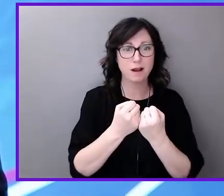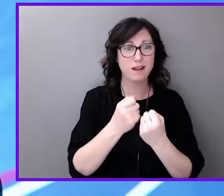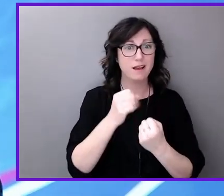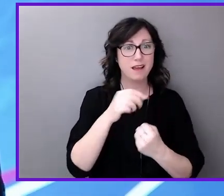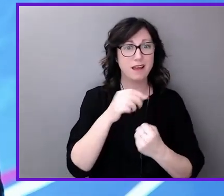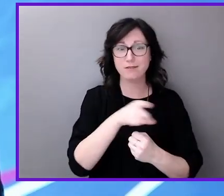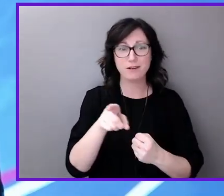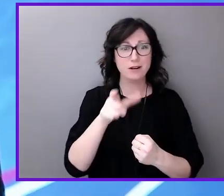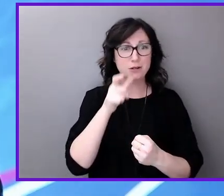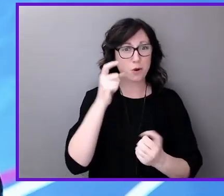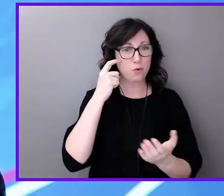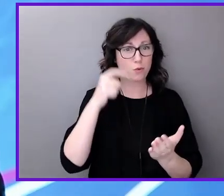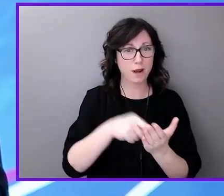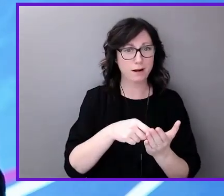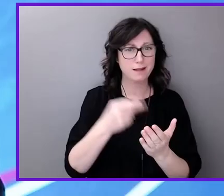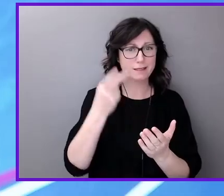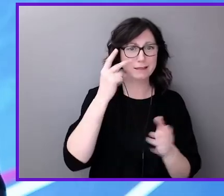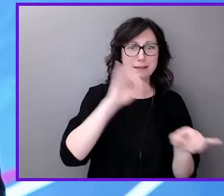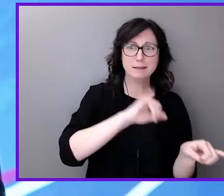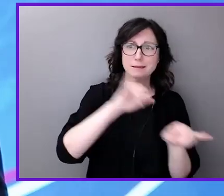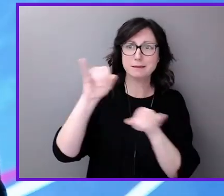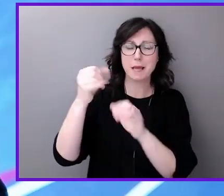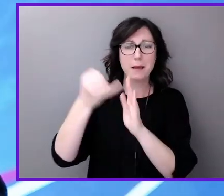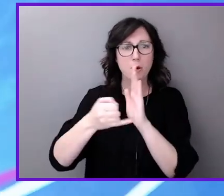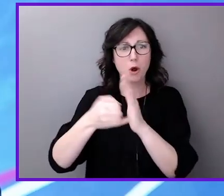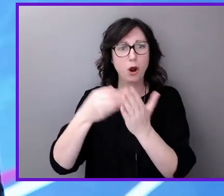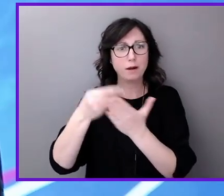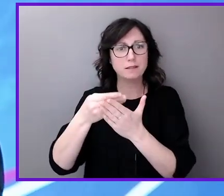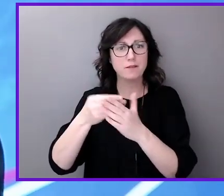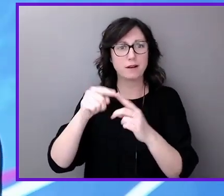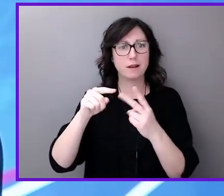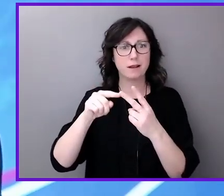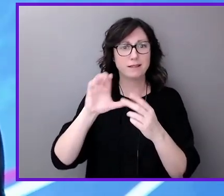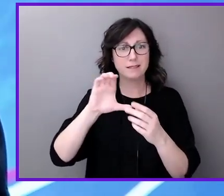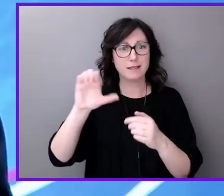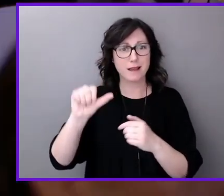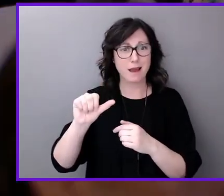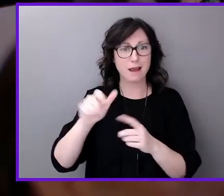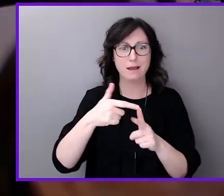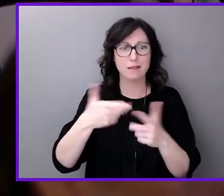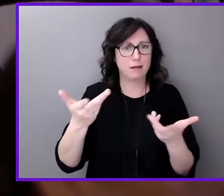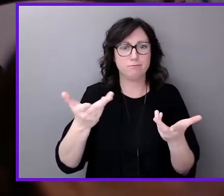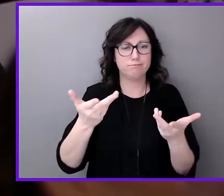in the Canada Council and the arts funding that we are managing.